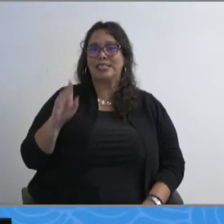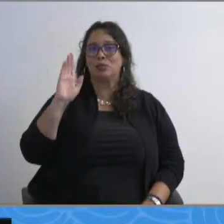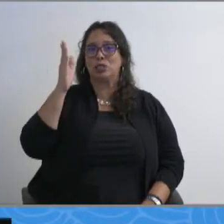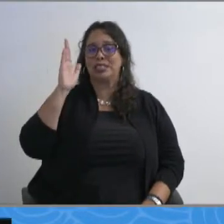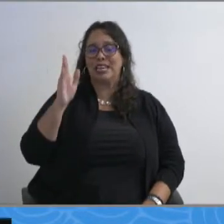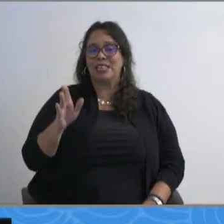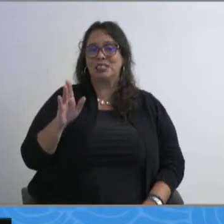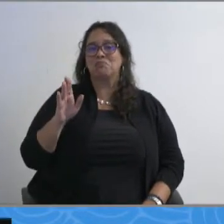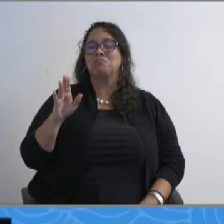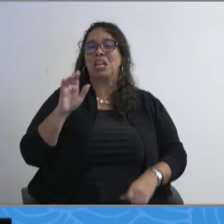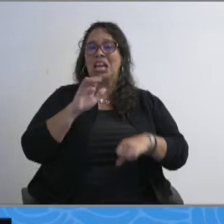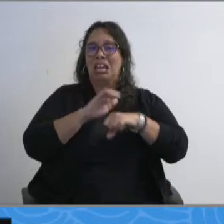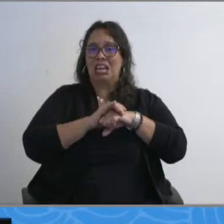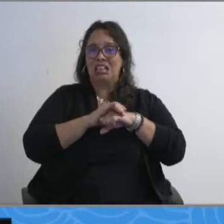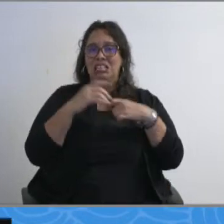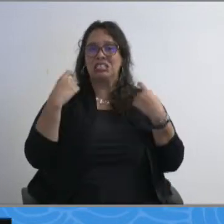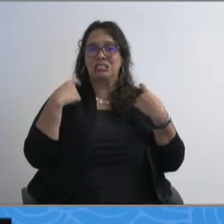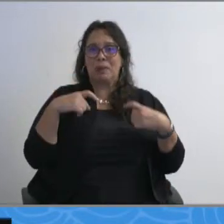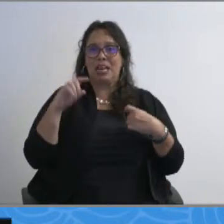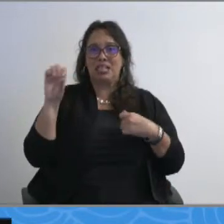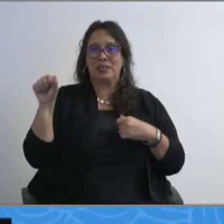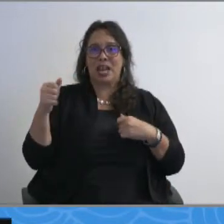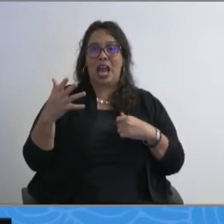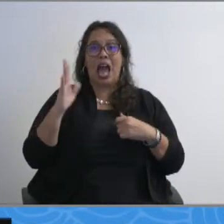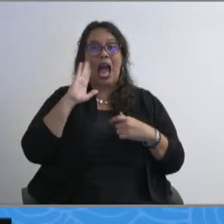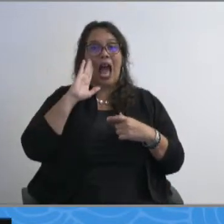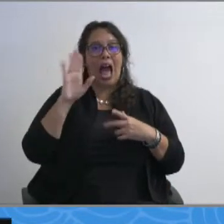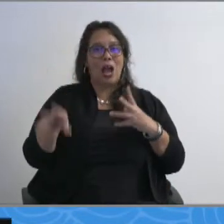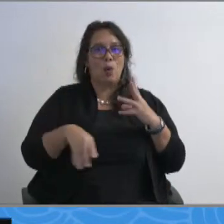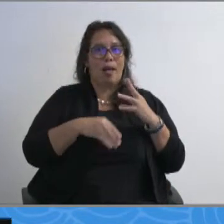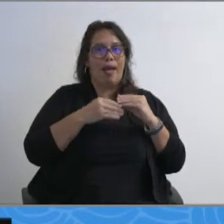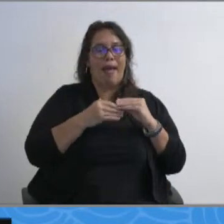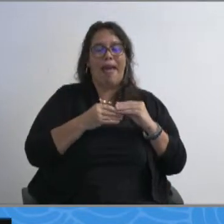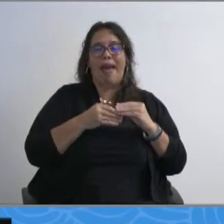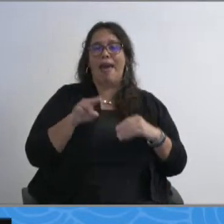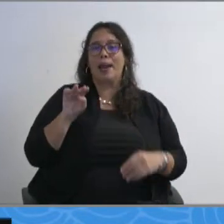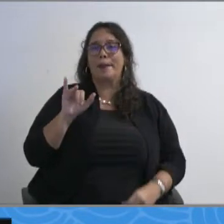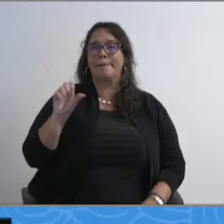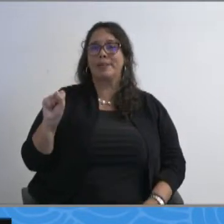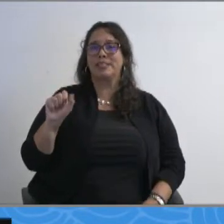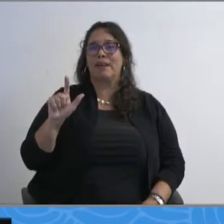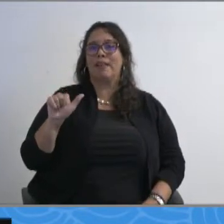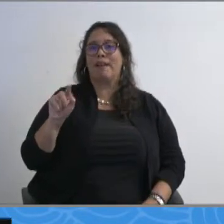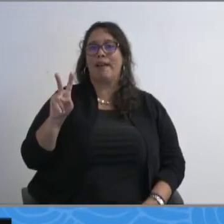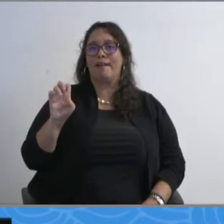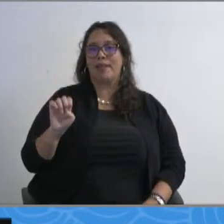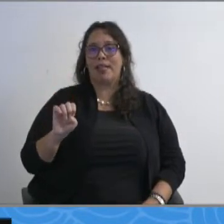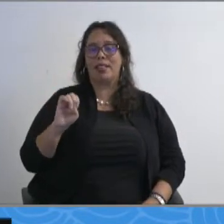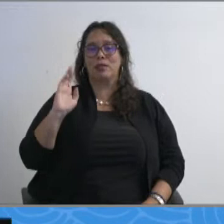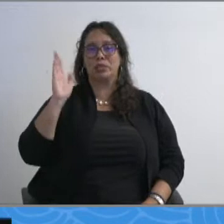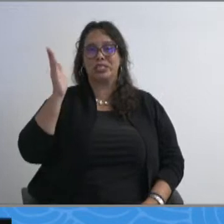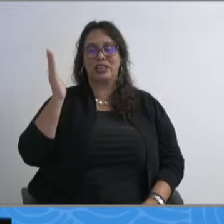And I will be adding Ms. Lavelle's presentation. And this is the portion I wanted to go ahead